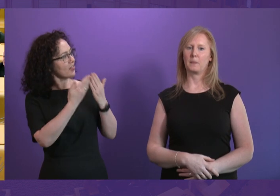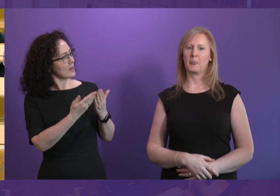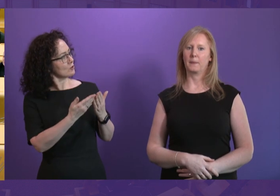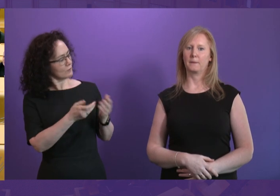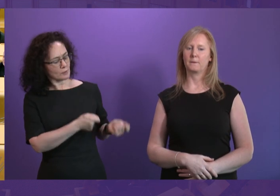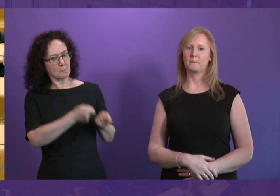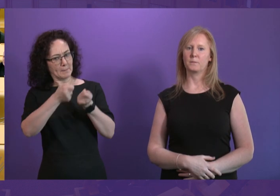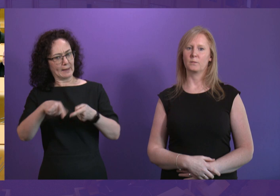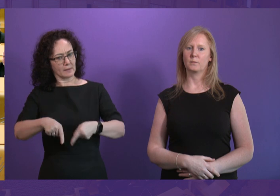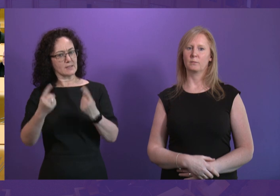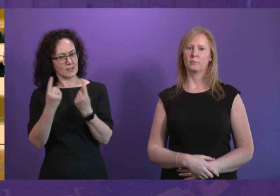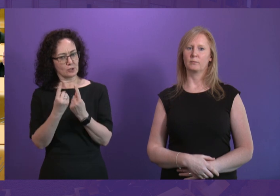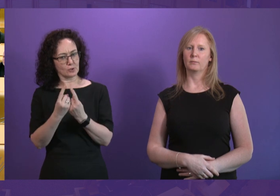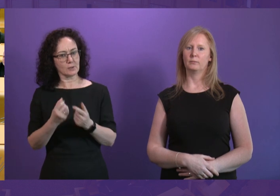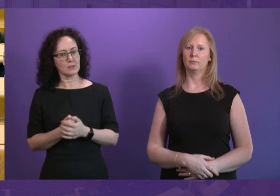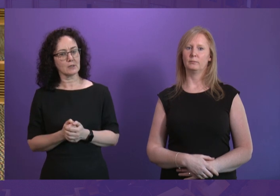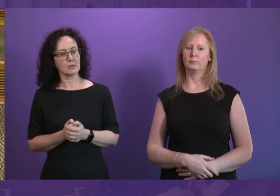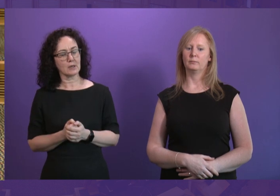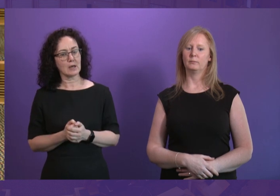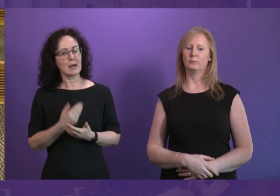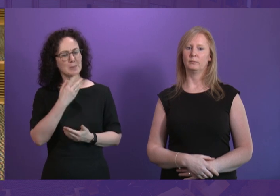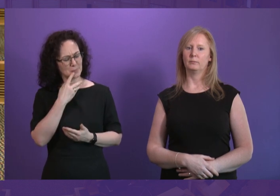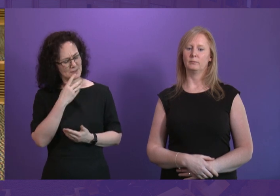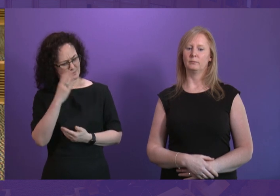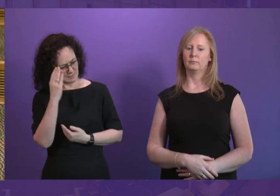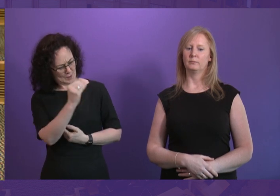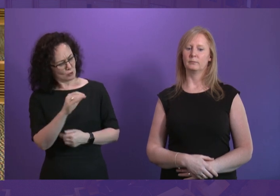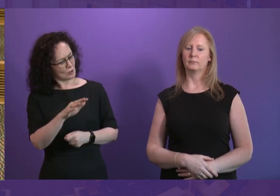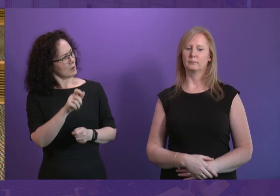that matter, and I ask him to pass my good wishes back to his constituent, please.